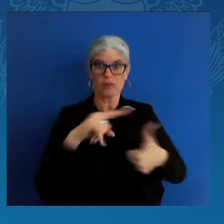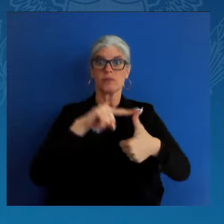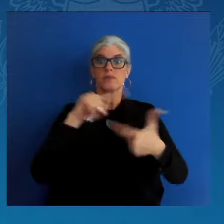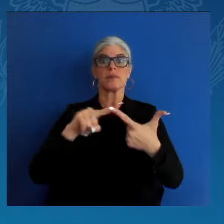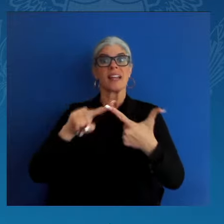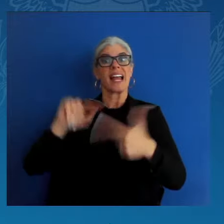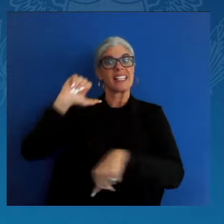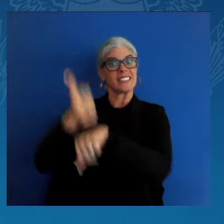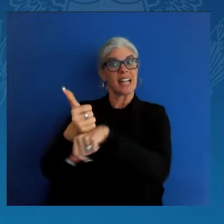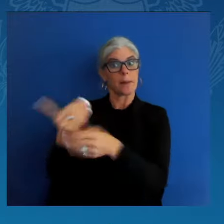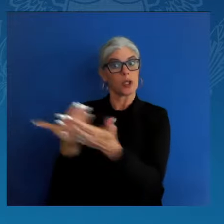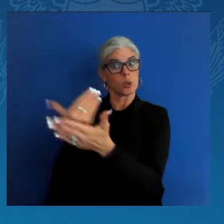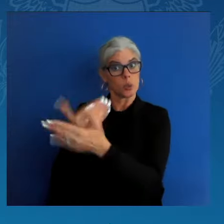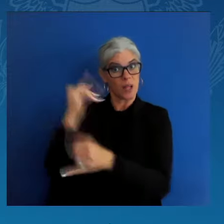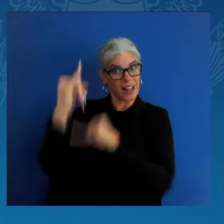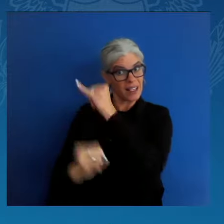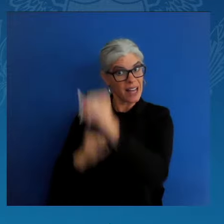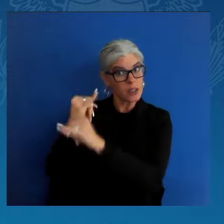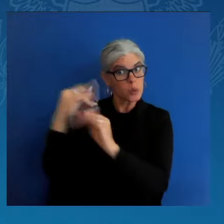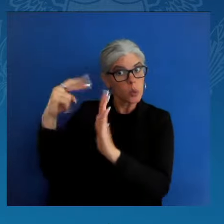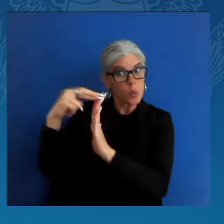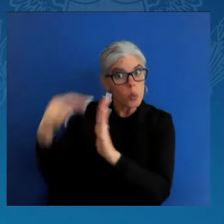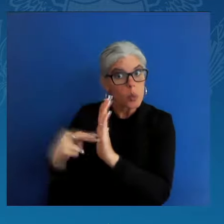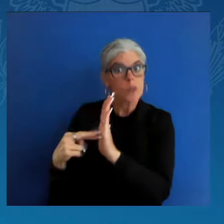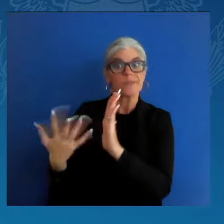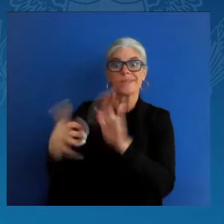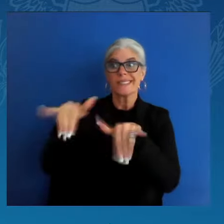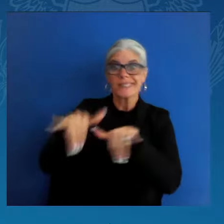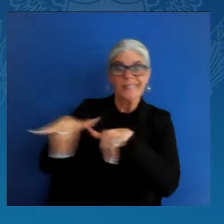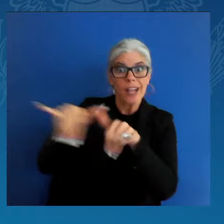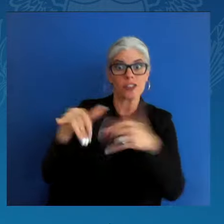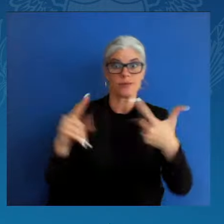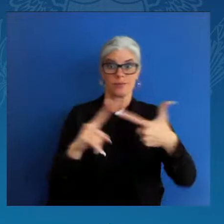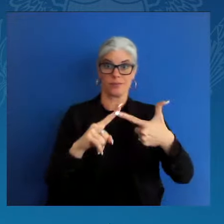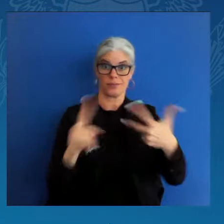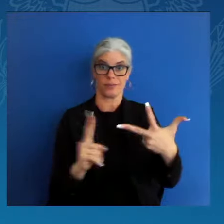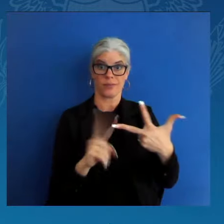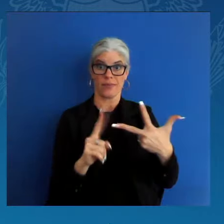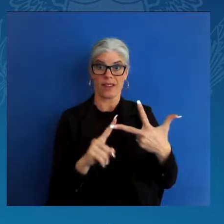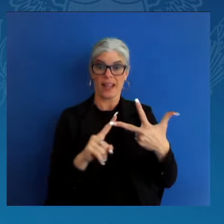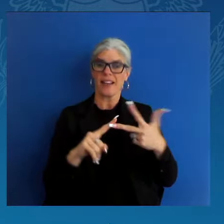On the issue of the climate crisis, earlier this month, I was with many of you